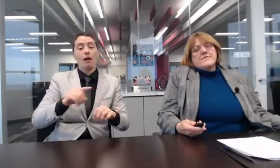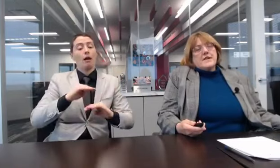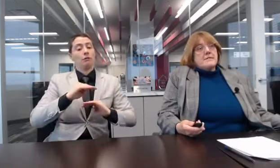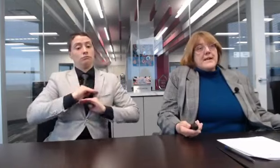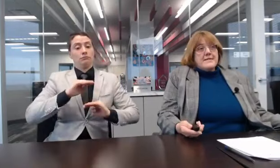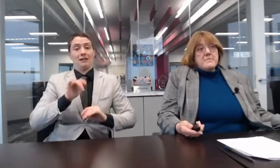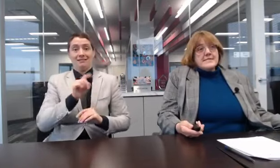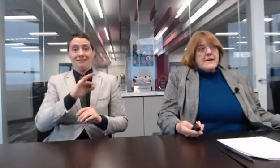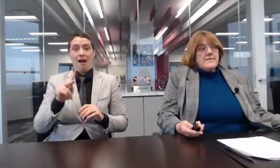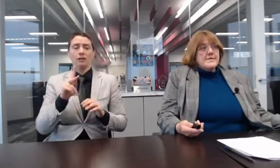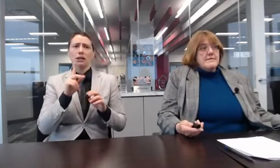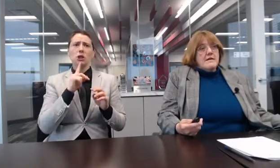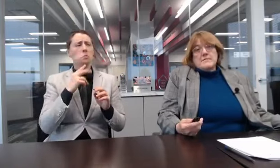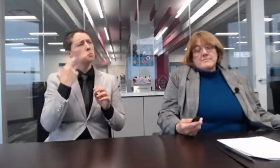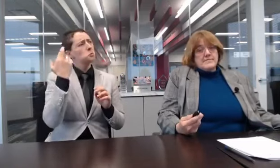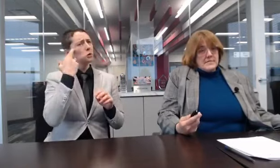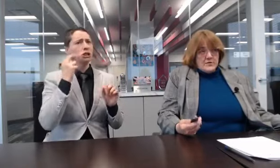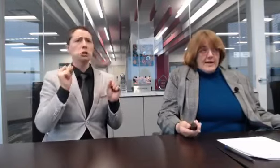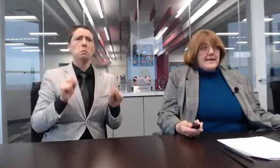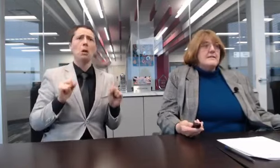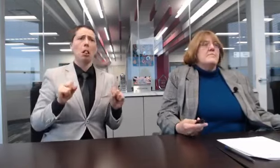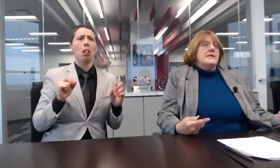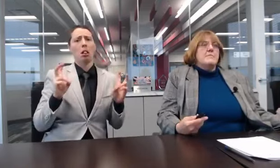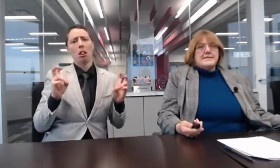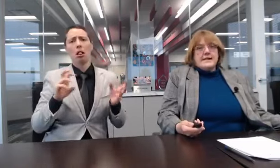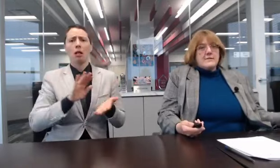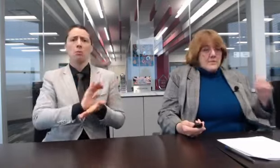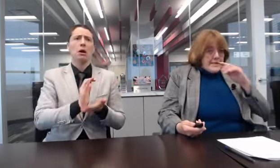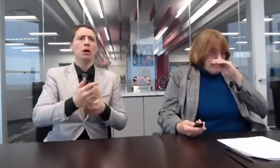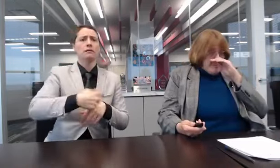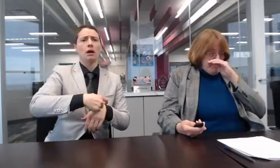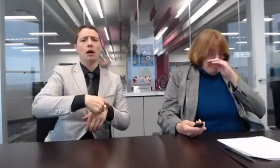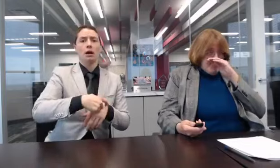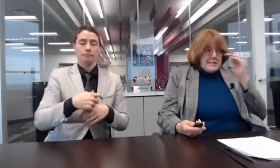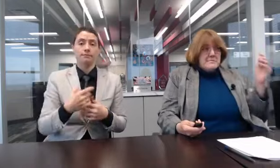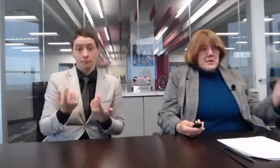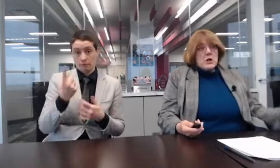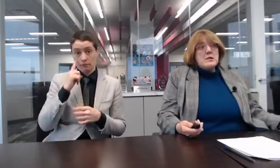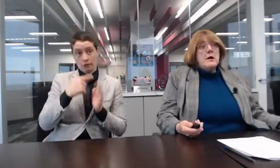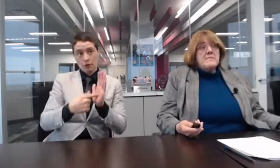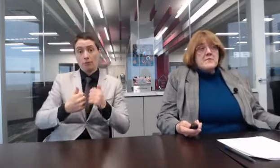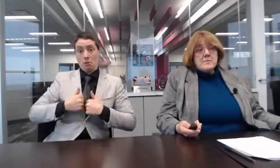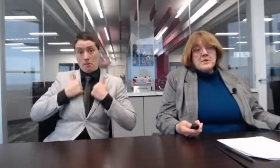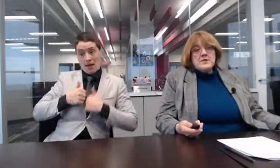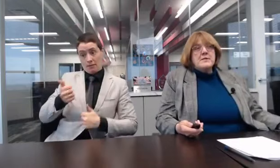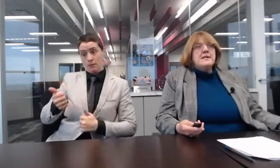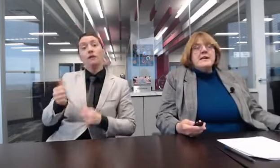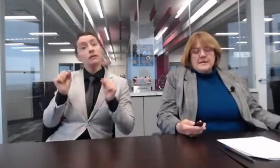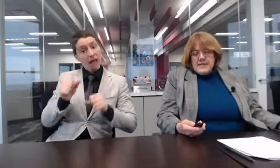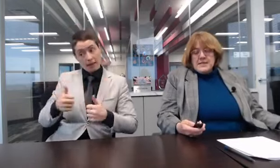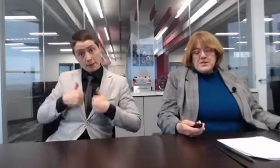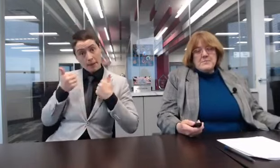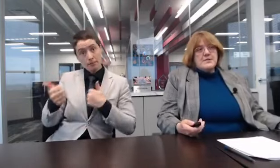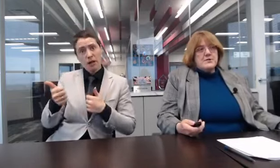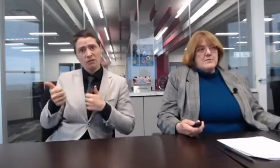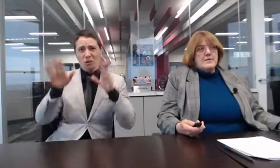If they can bathe themself great, but it might take a really long time for them to do it. Then they should be determined